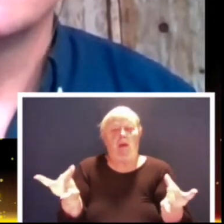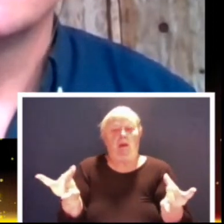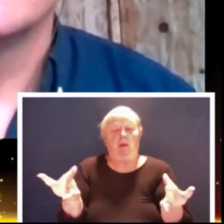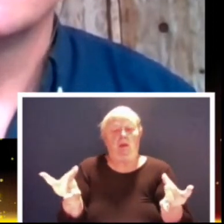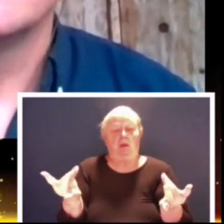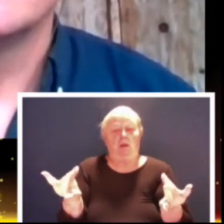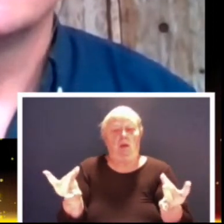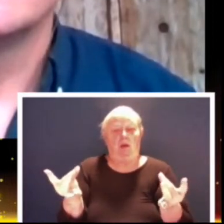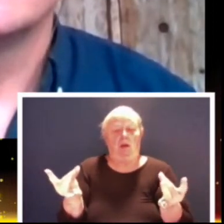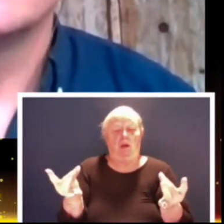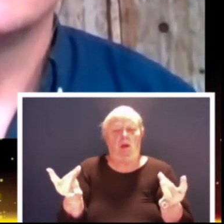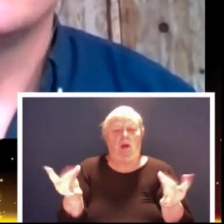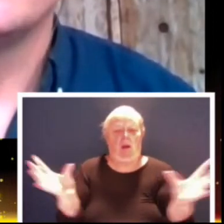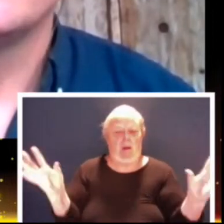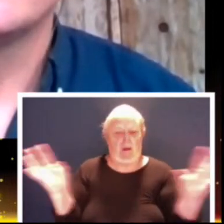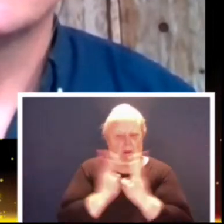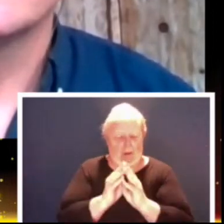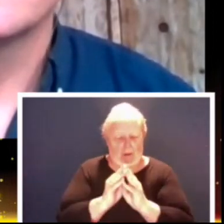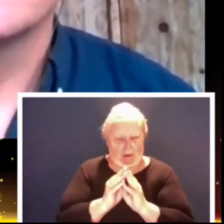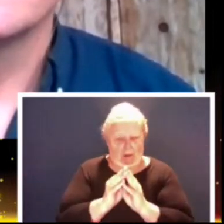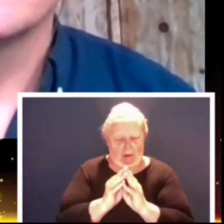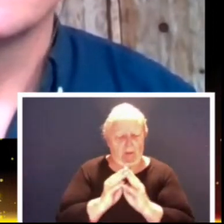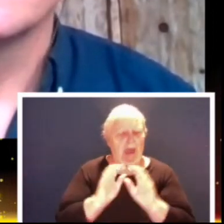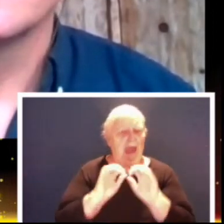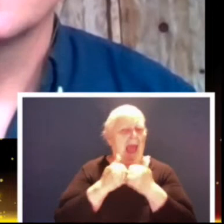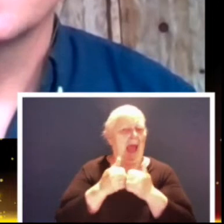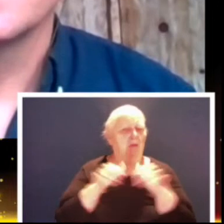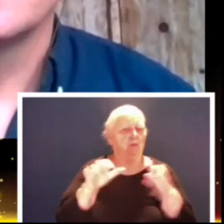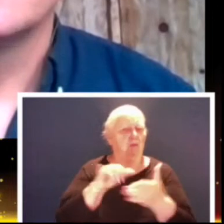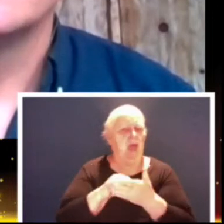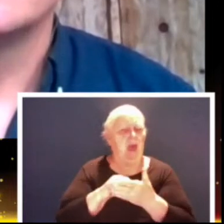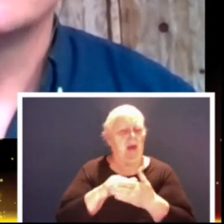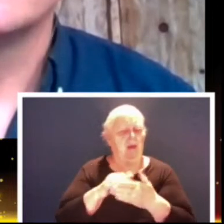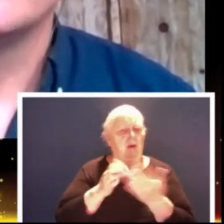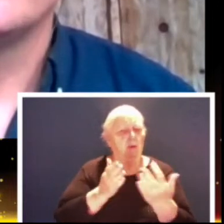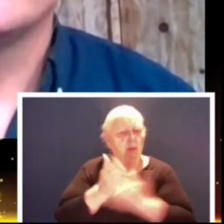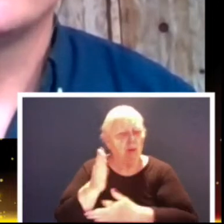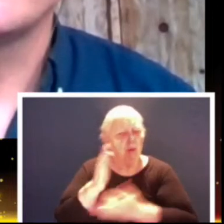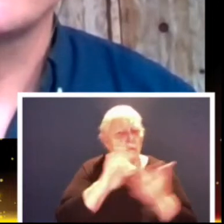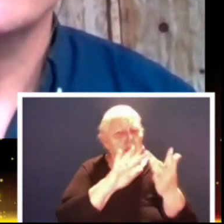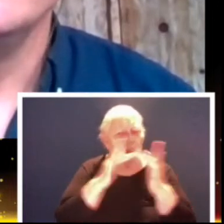But it surprisingly has worked. I've been in like three day conferences